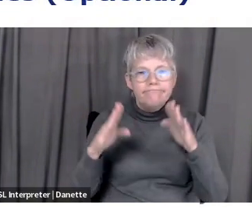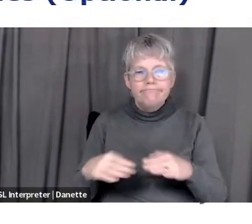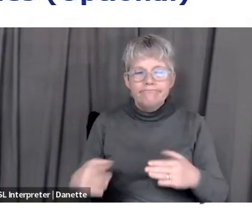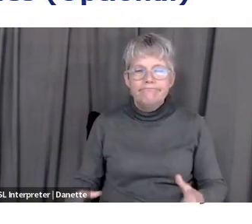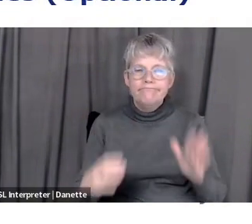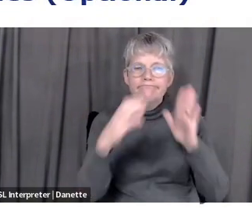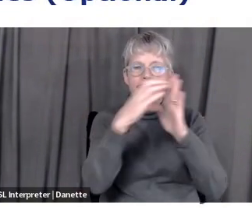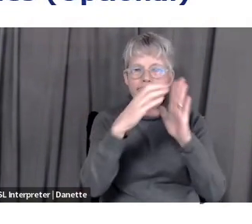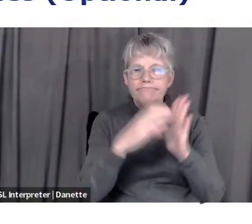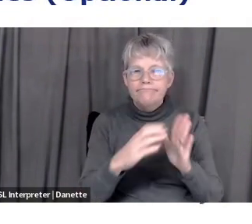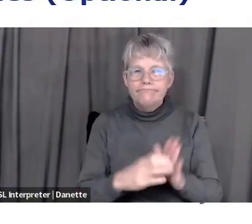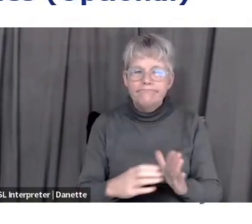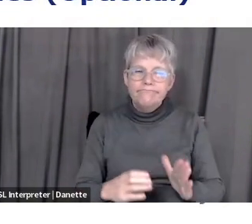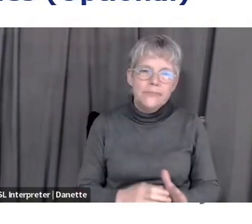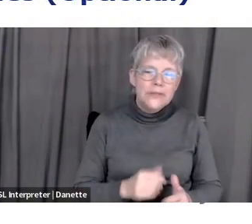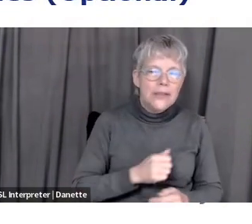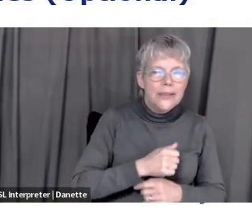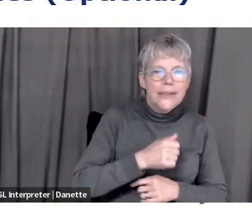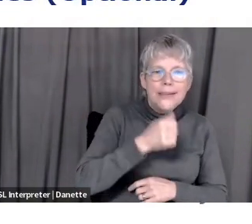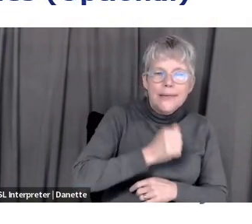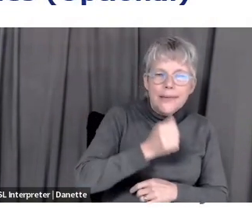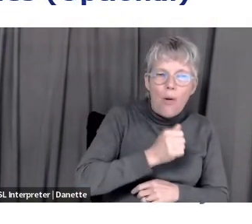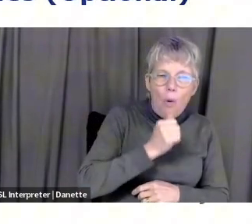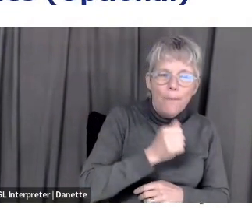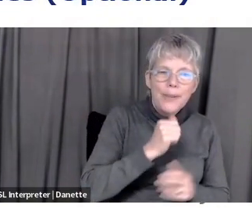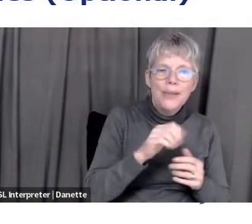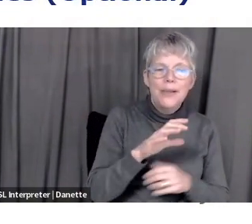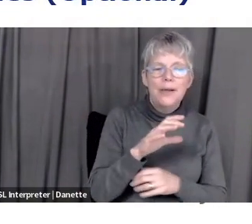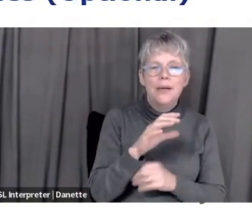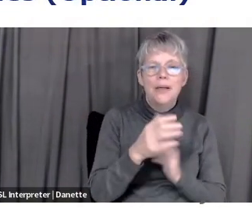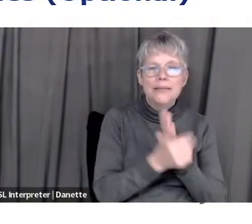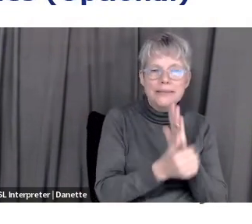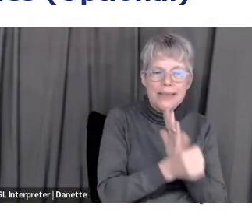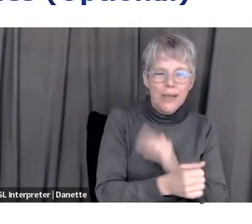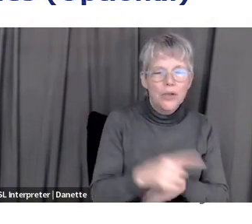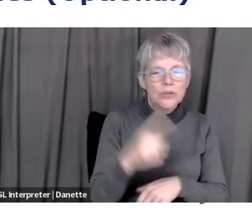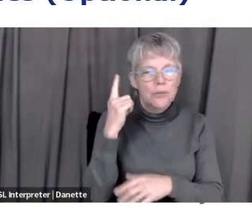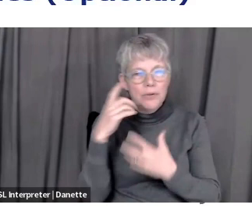There are modules on coping skills, on mental health and then and some